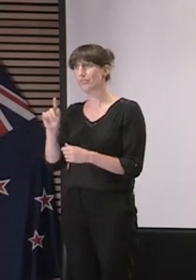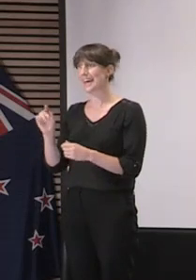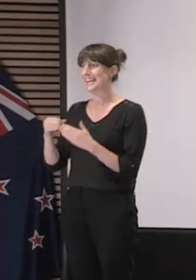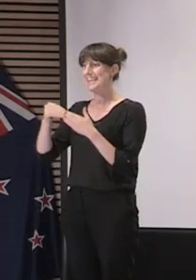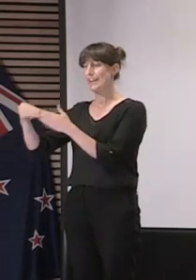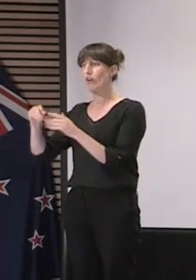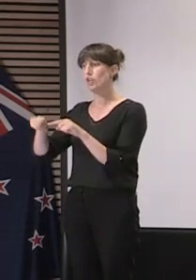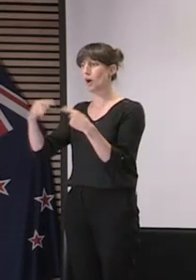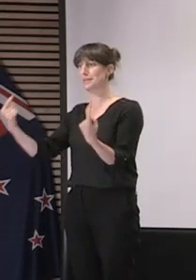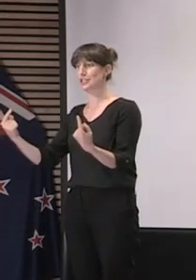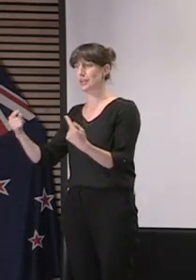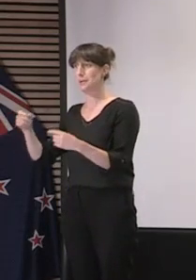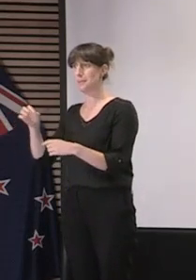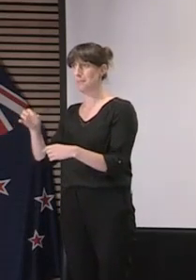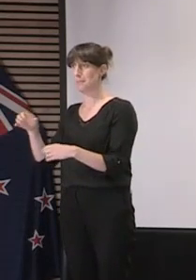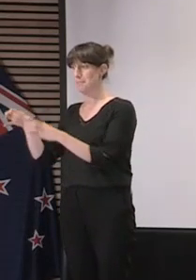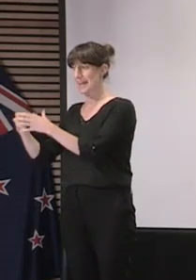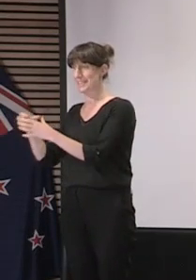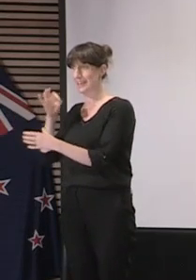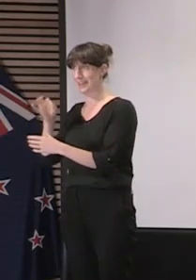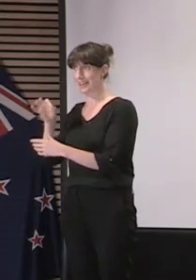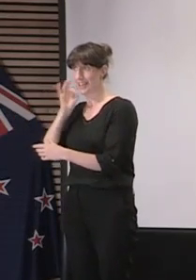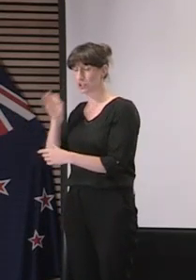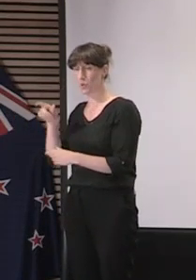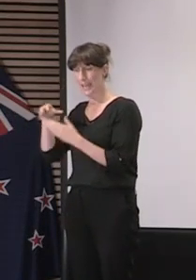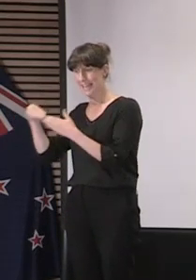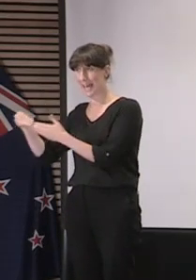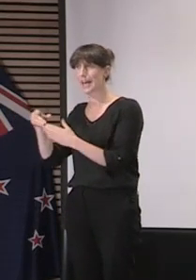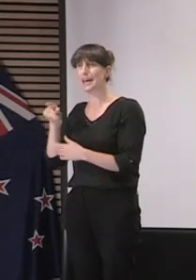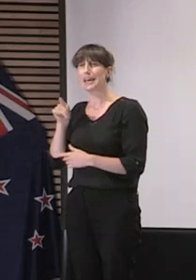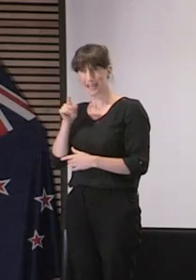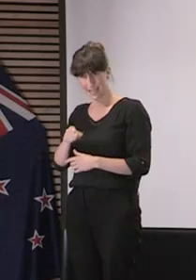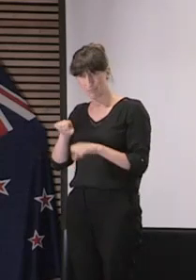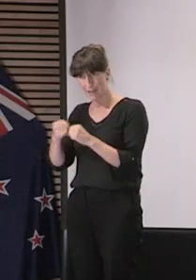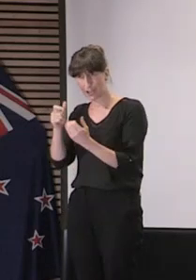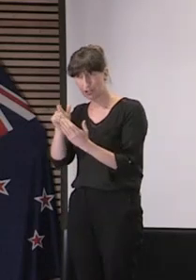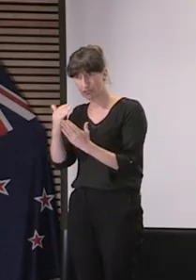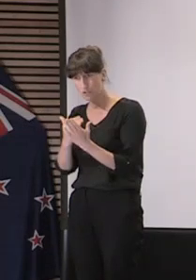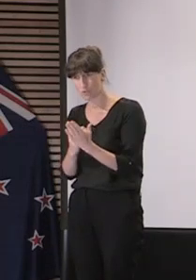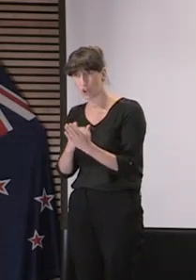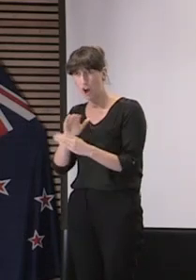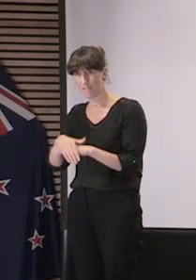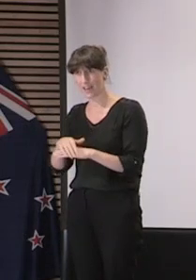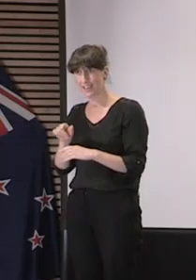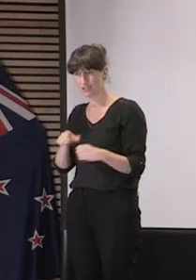travels such long distances to do his job in The operation of government, local and centrals